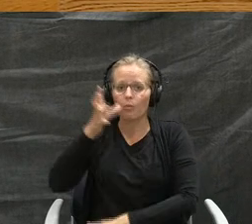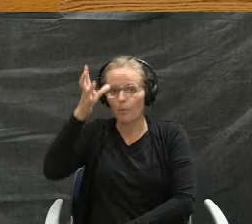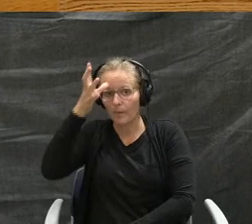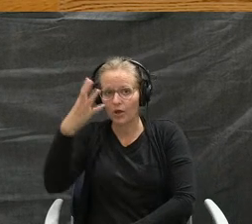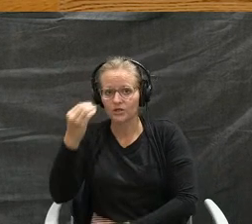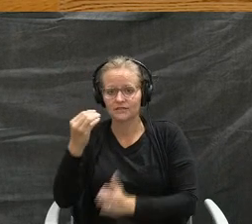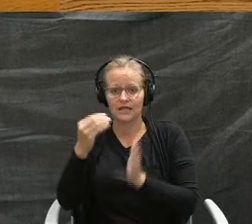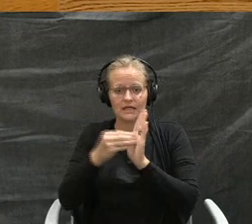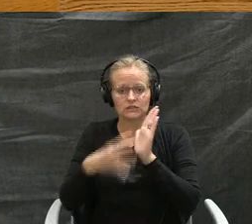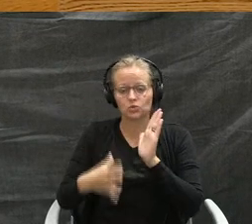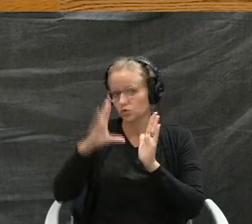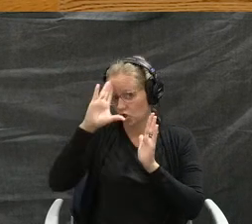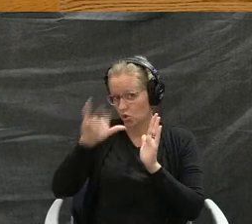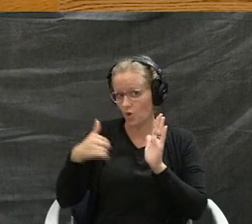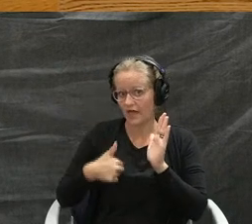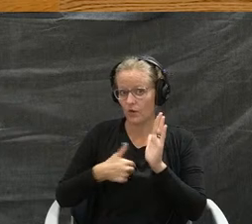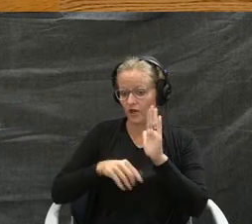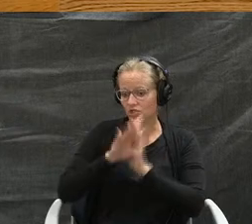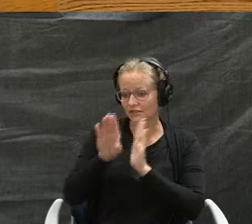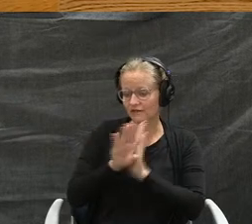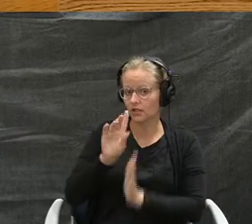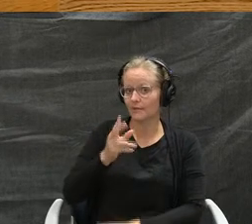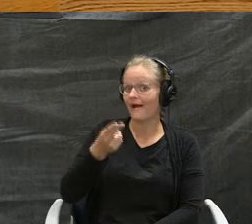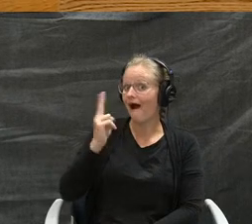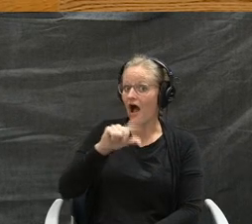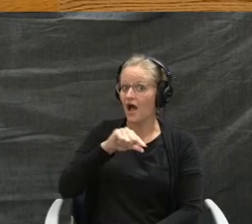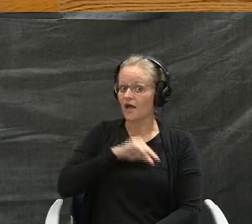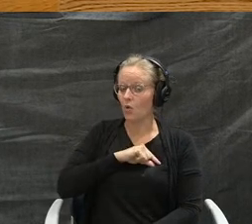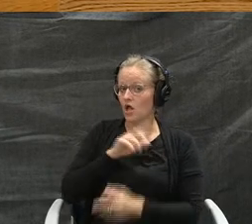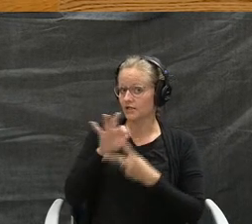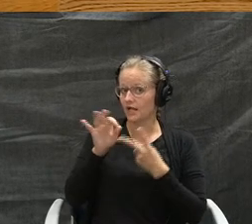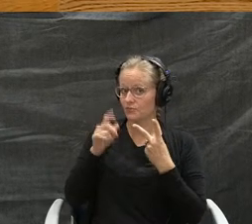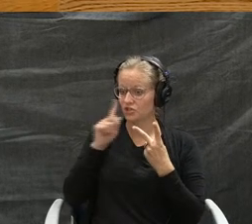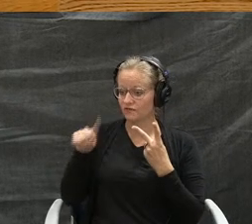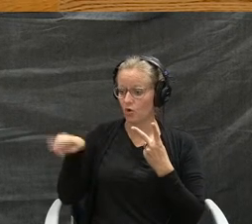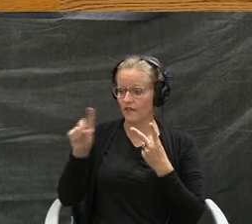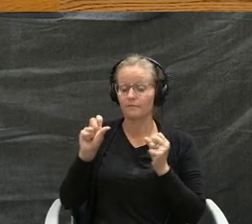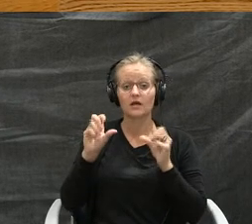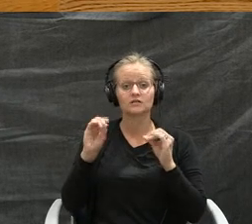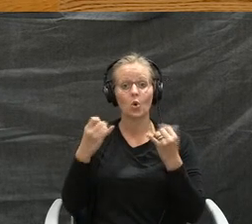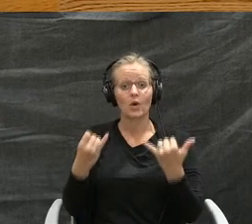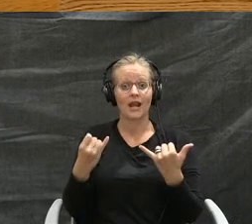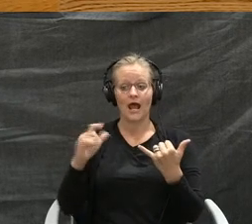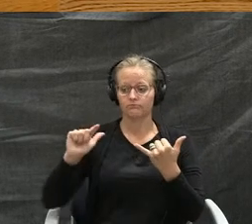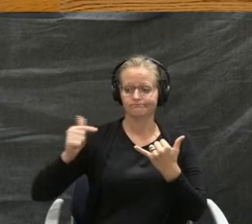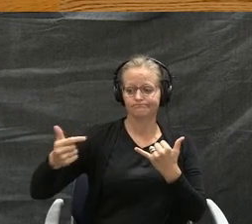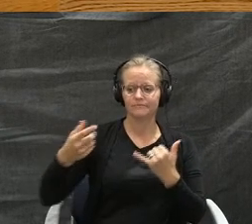option for them to choose. So doctor half I'll turn it over to you to describe option 2.